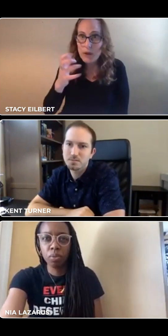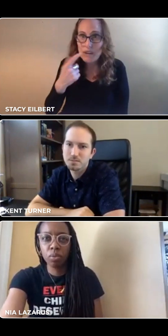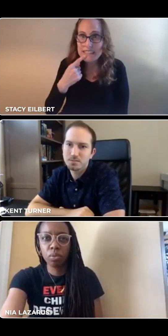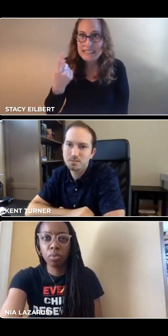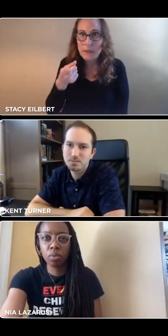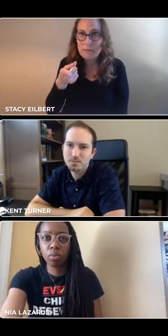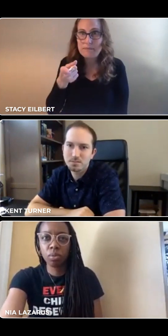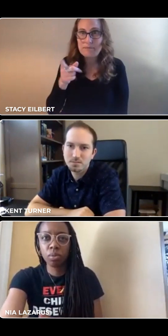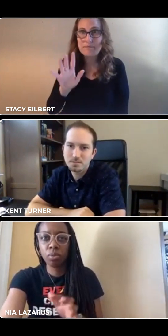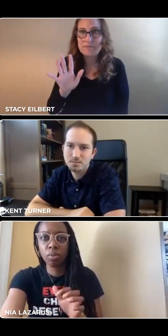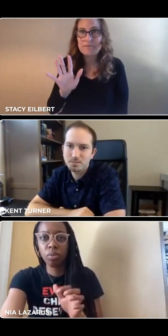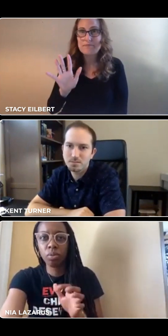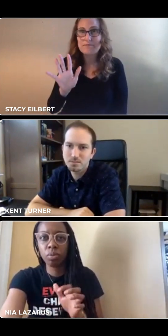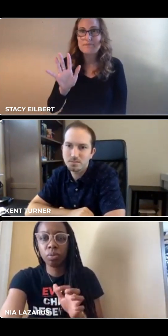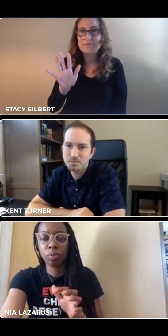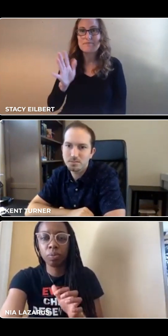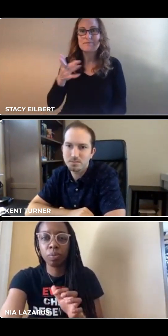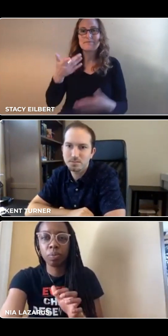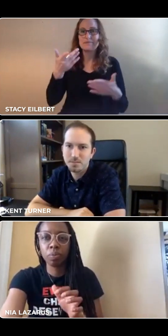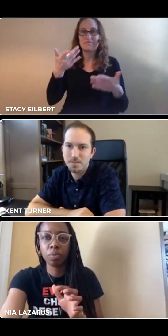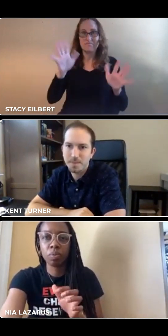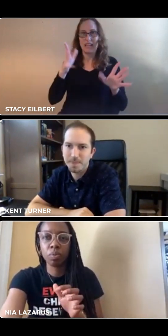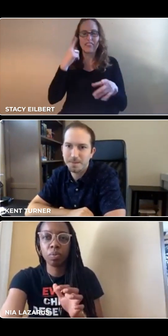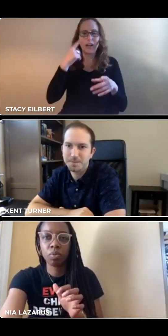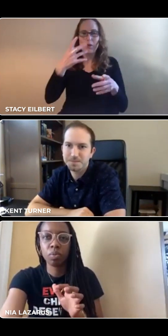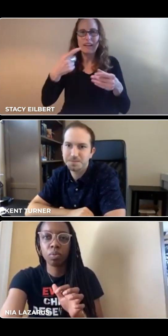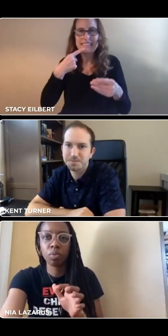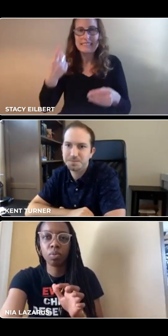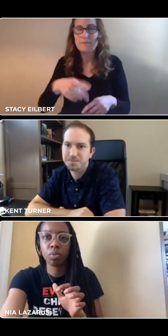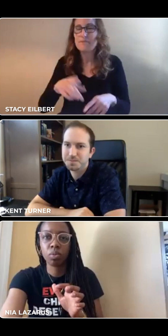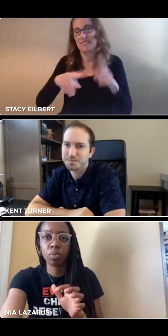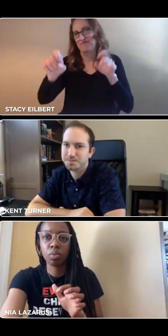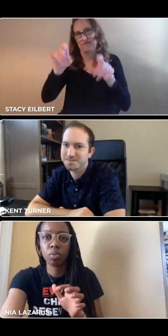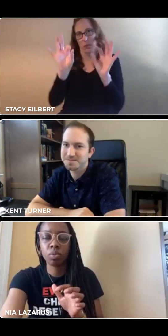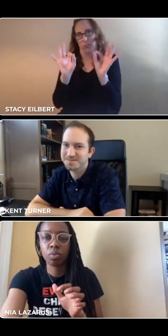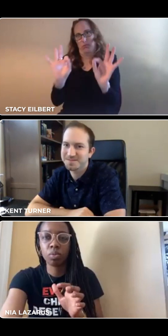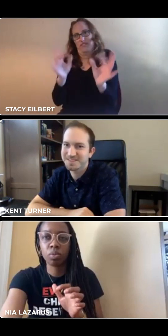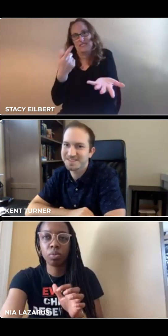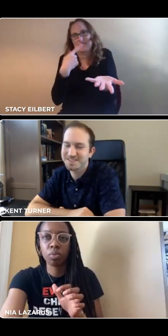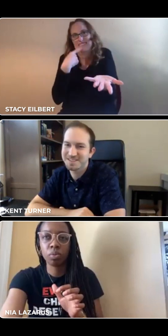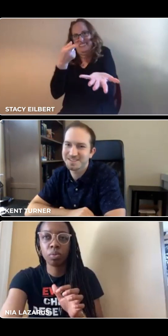I agree. You said it beautifully, Kent. Nia, did you want to say something? I wasn't sure. I'm still freezing up.